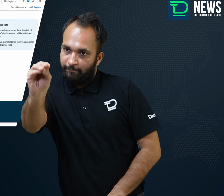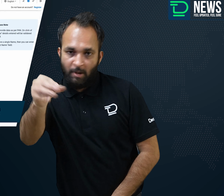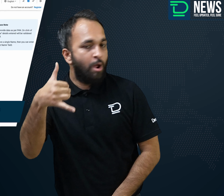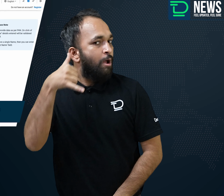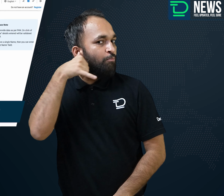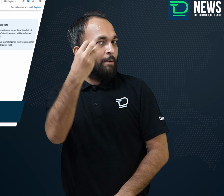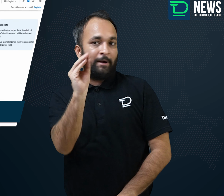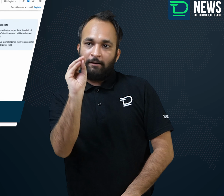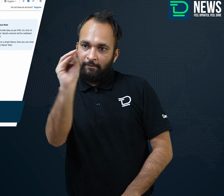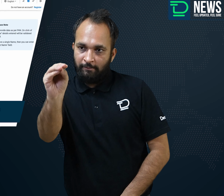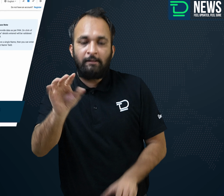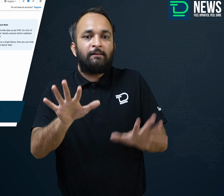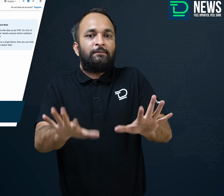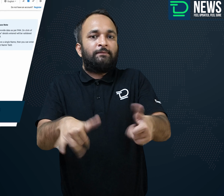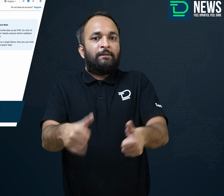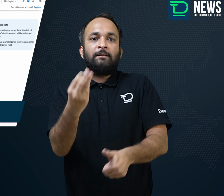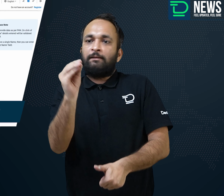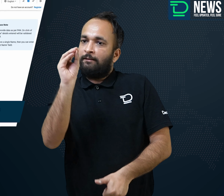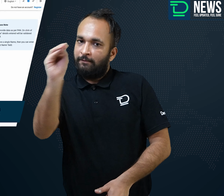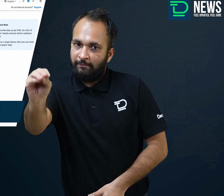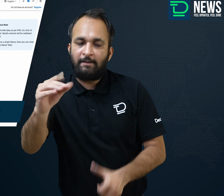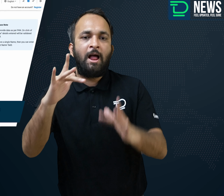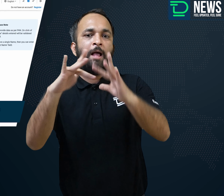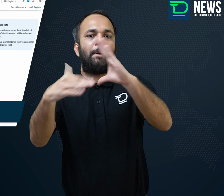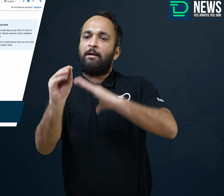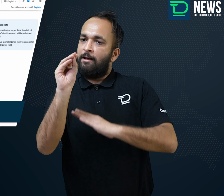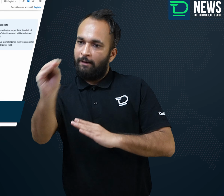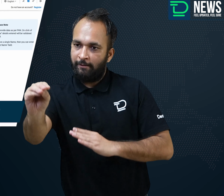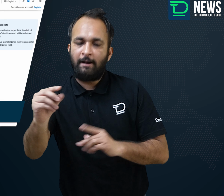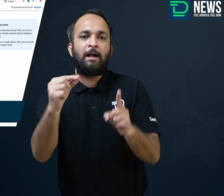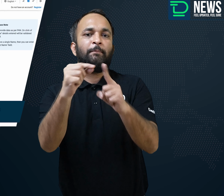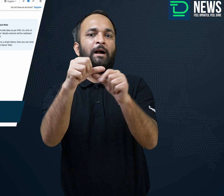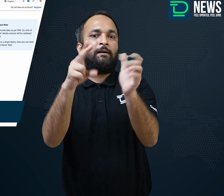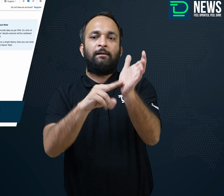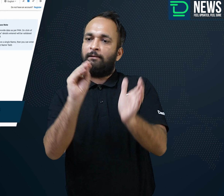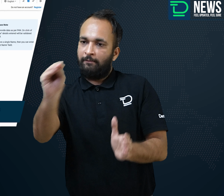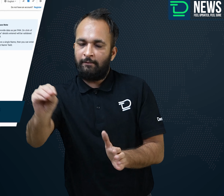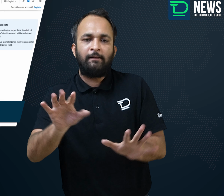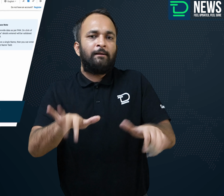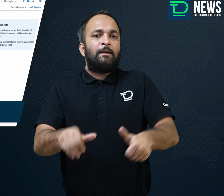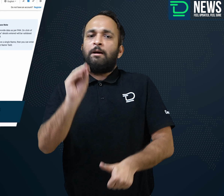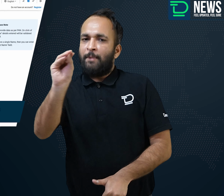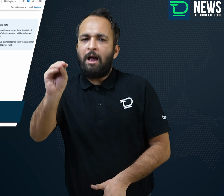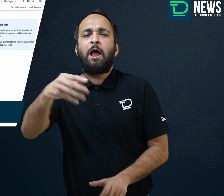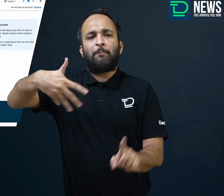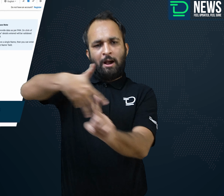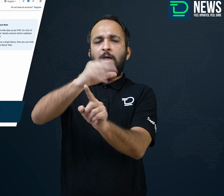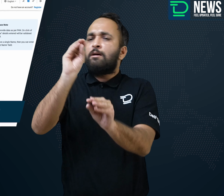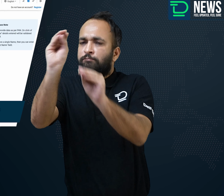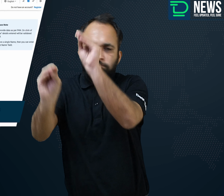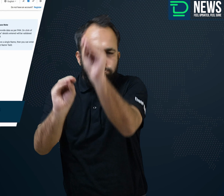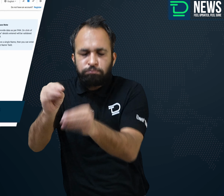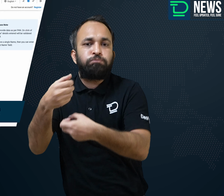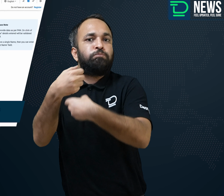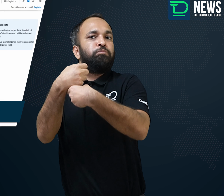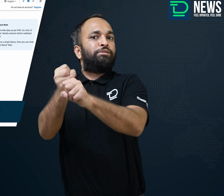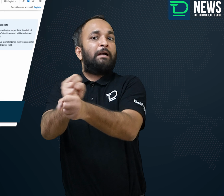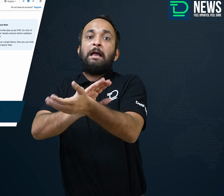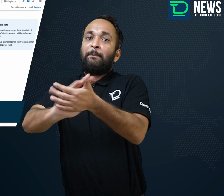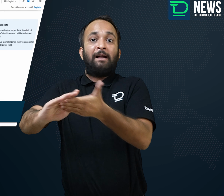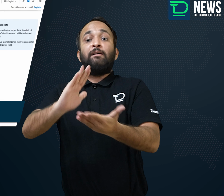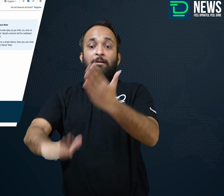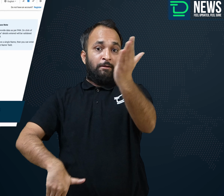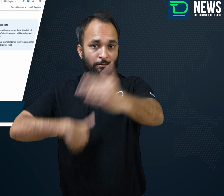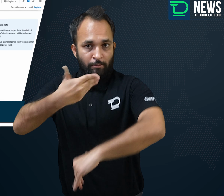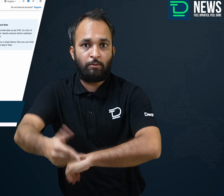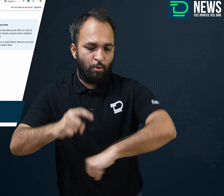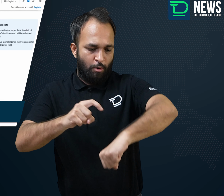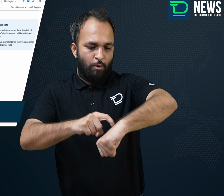2. you have to provide details like PAN card number, name, date of birth, mobile number, email address etc.